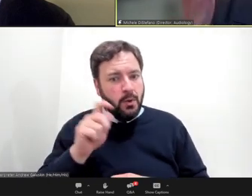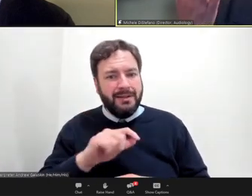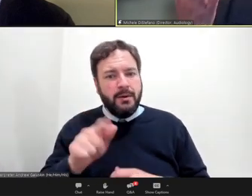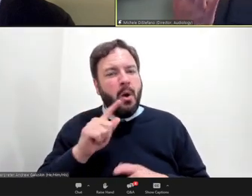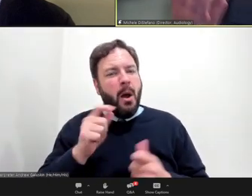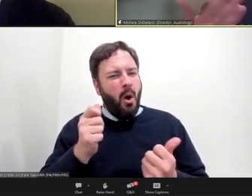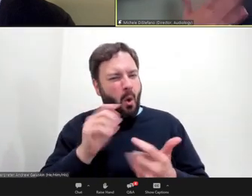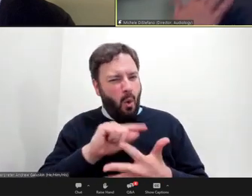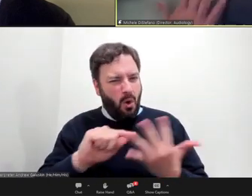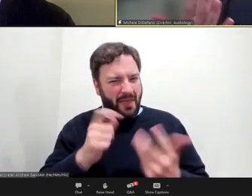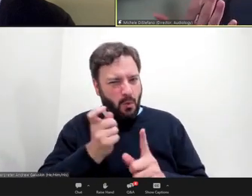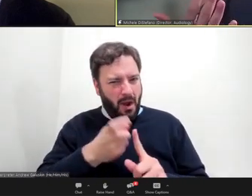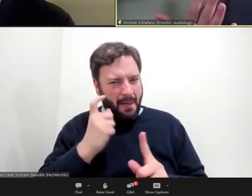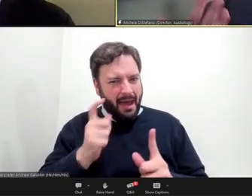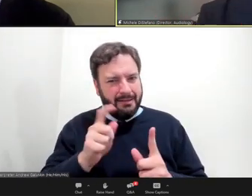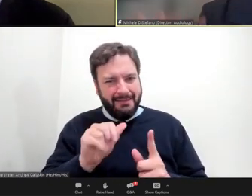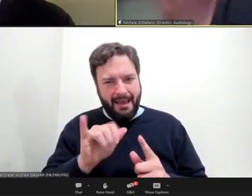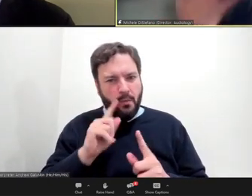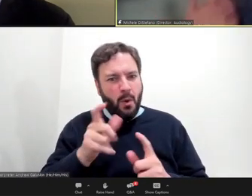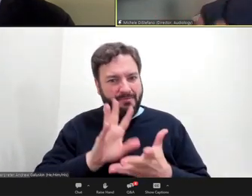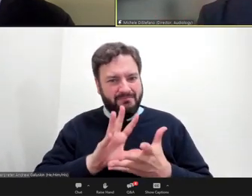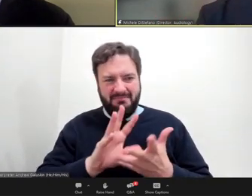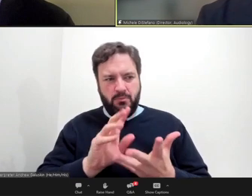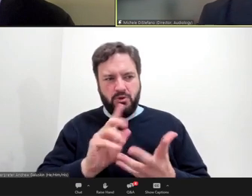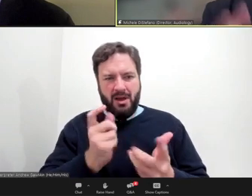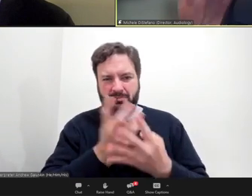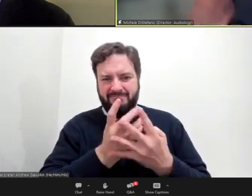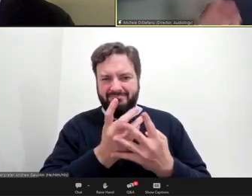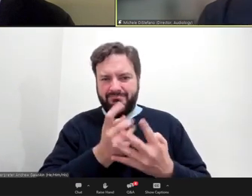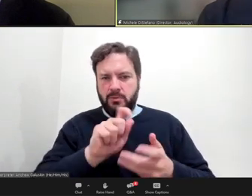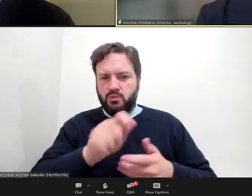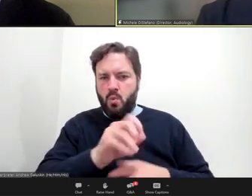that automatic, because we want their brain to learn how to filter noise and process.